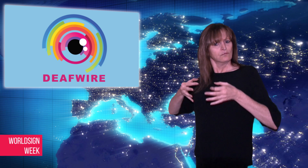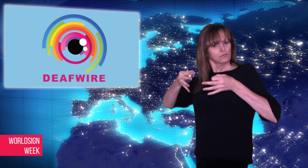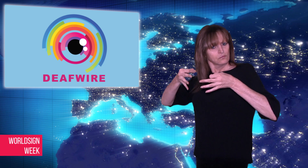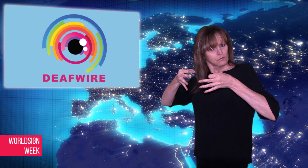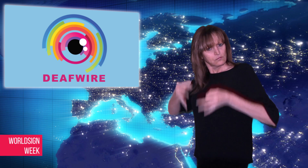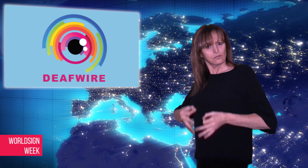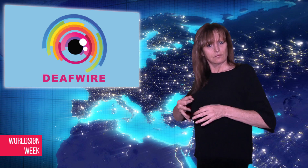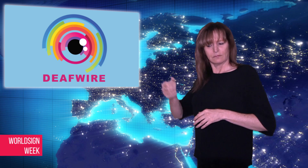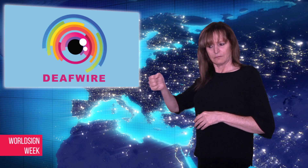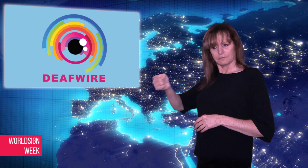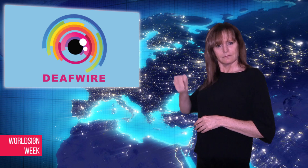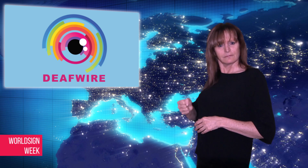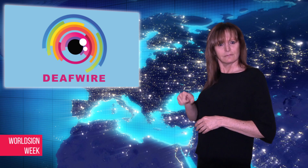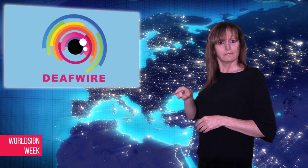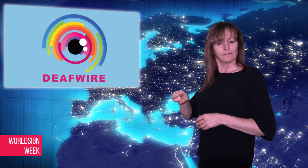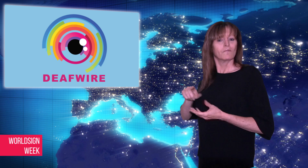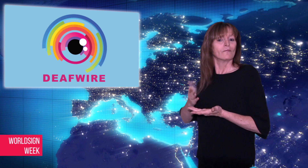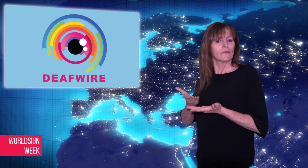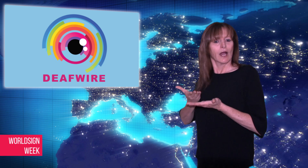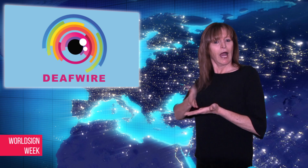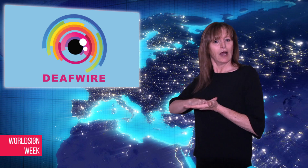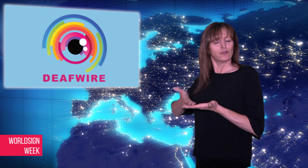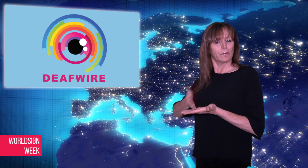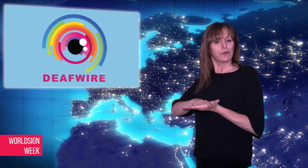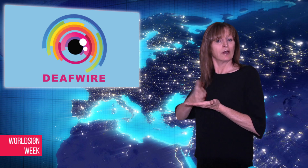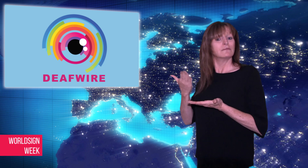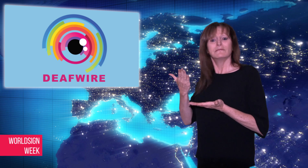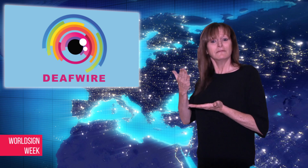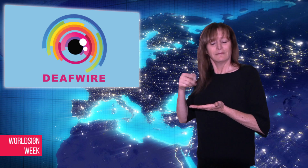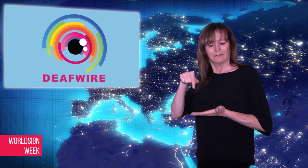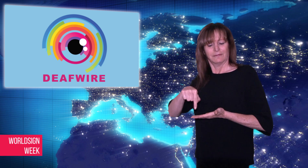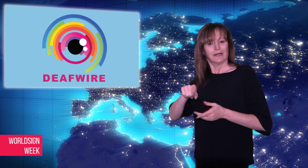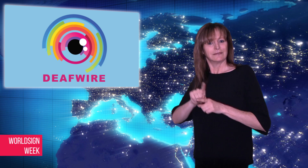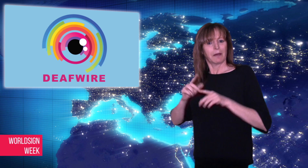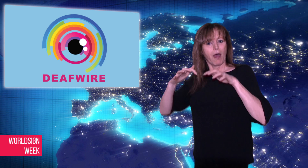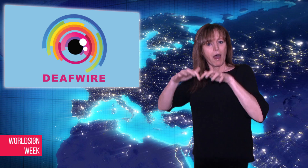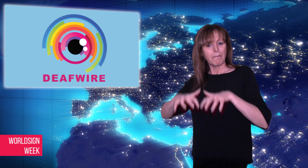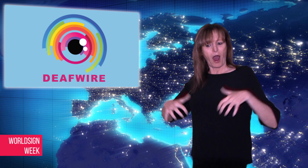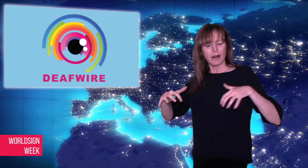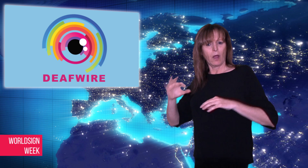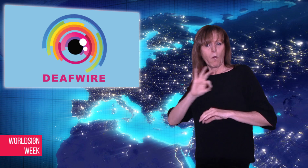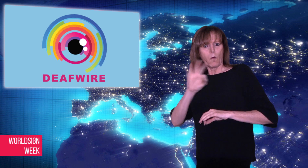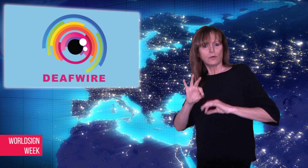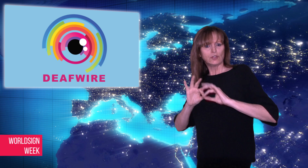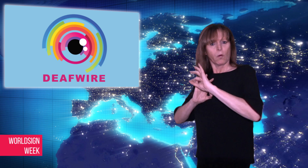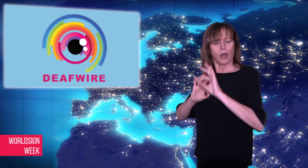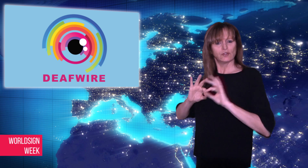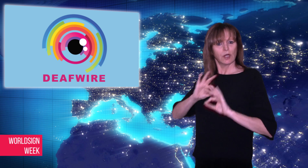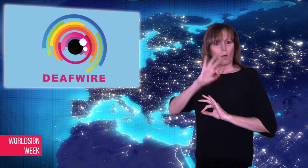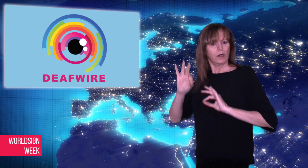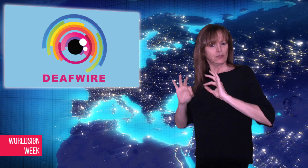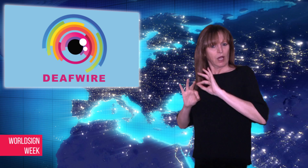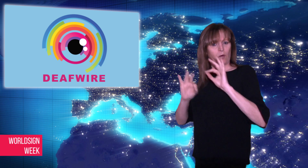decided to make use of sign language interpreters during Parliament’s